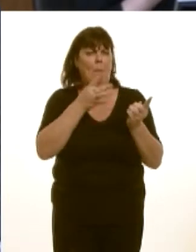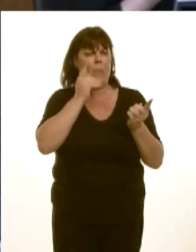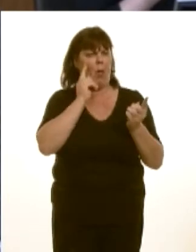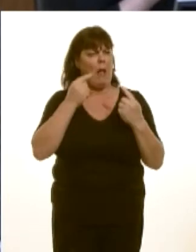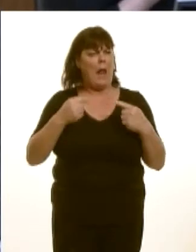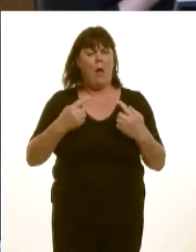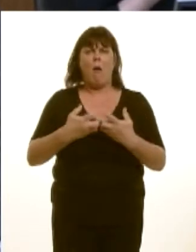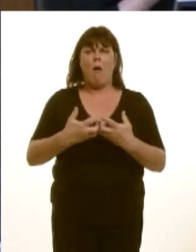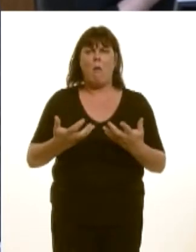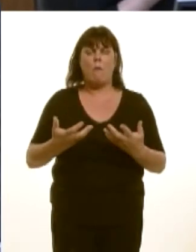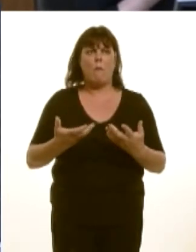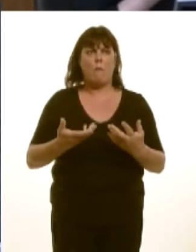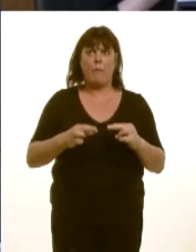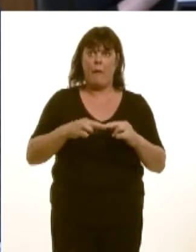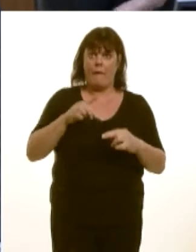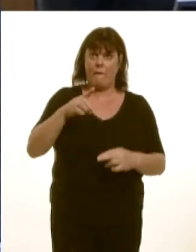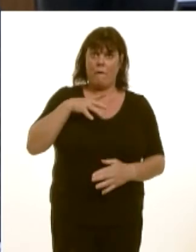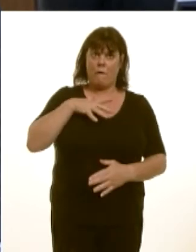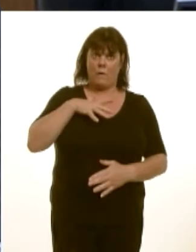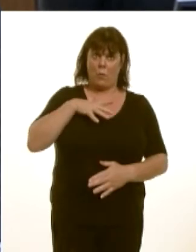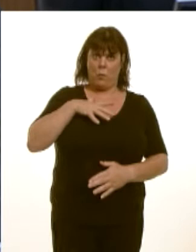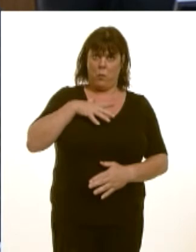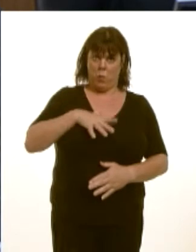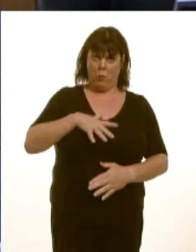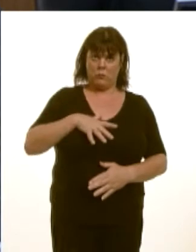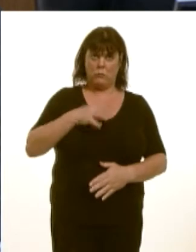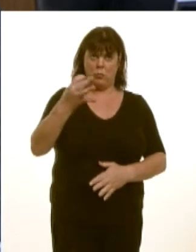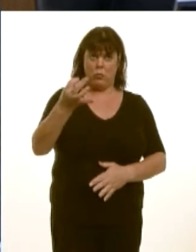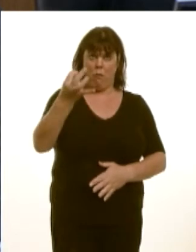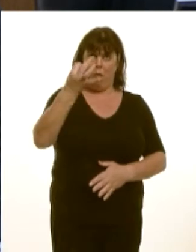If she is going to invite me, in her third question, to consider whether the licensing